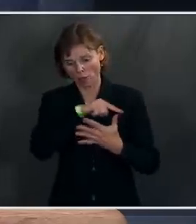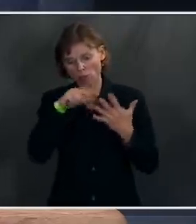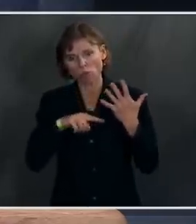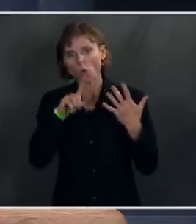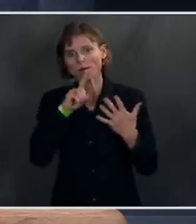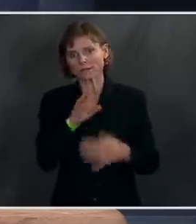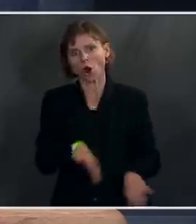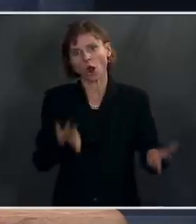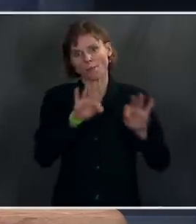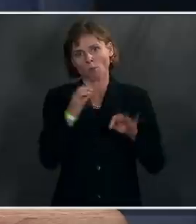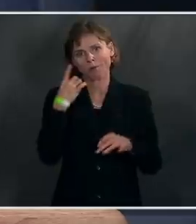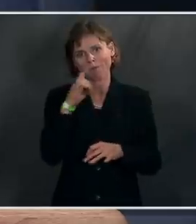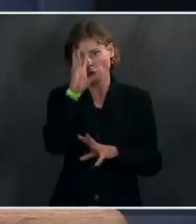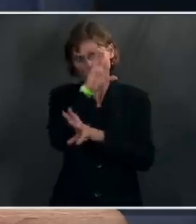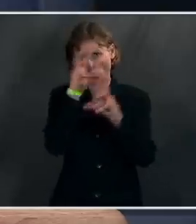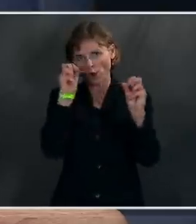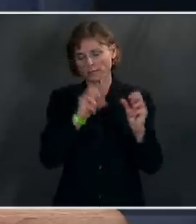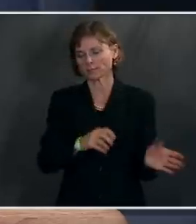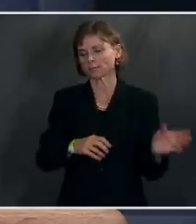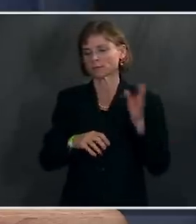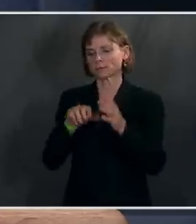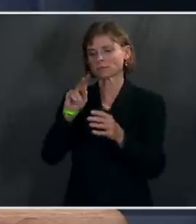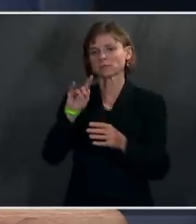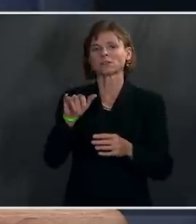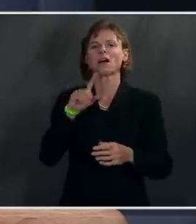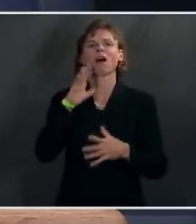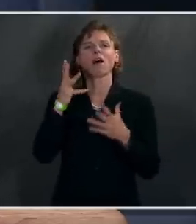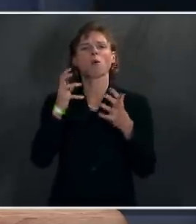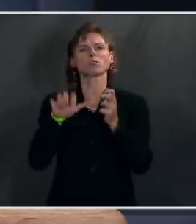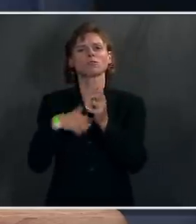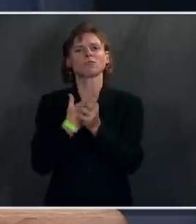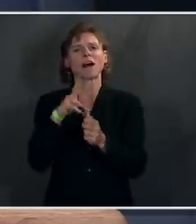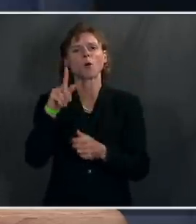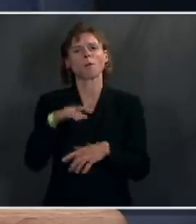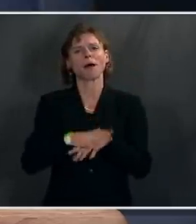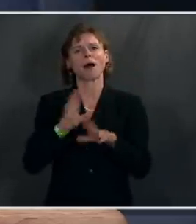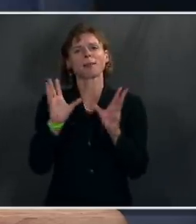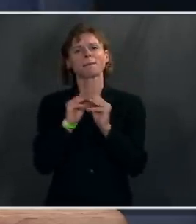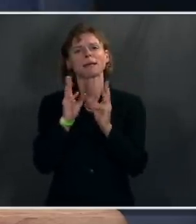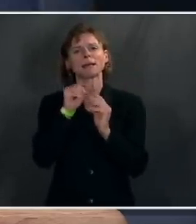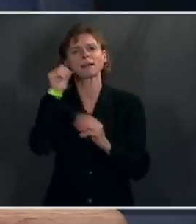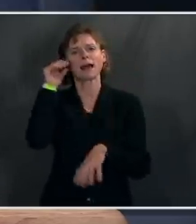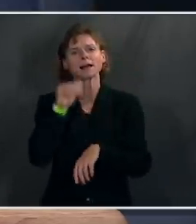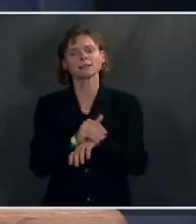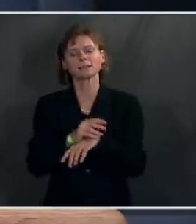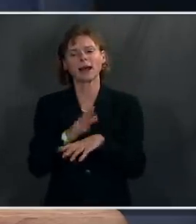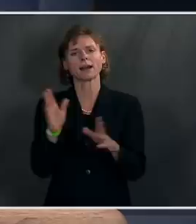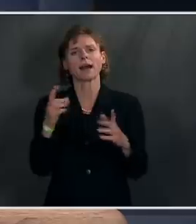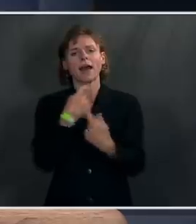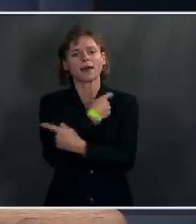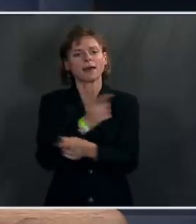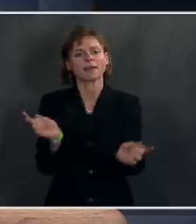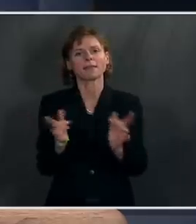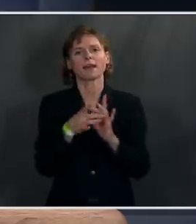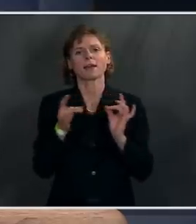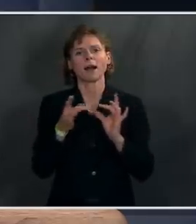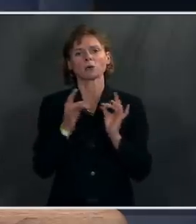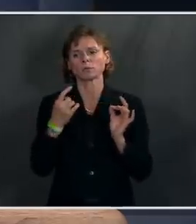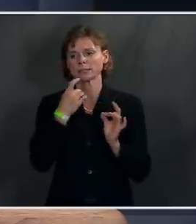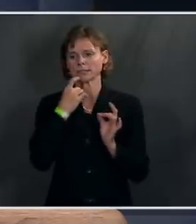Go ahead, Anita. The Press: Just wanted to follow up on the meeting last night. In the readout, and all that we heard is about the relief bill.